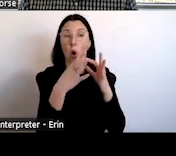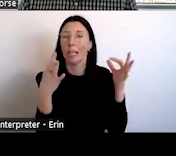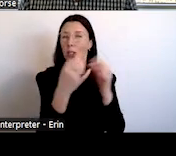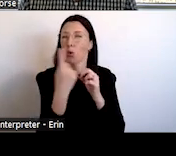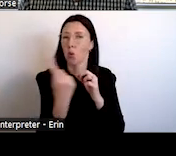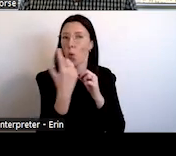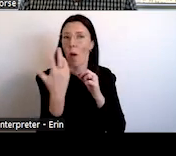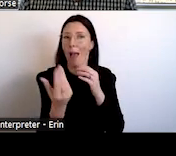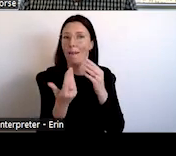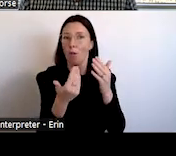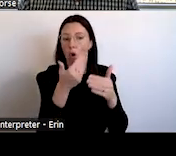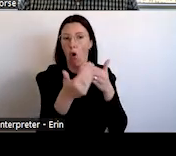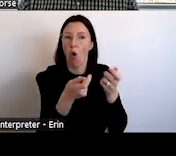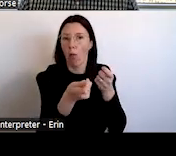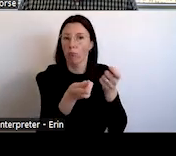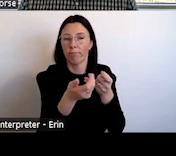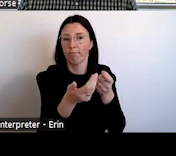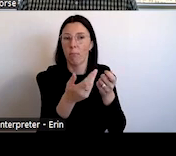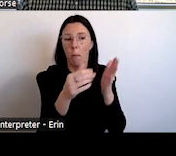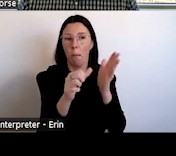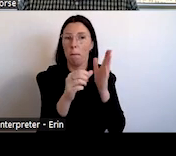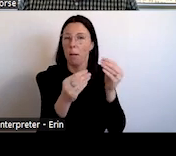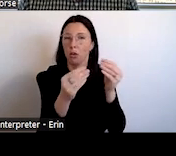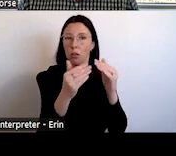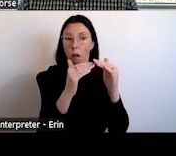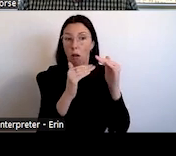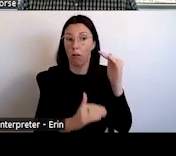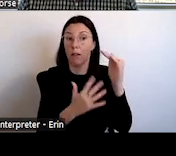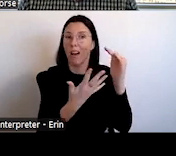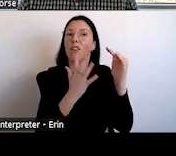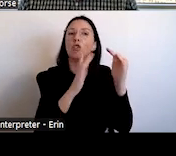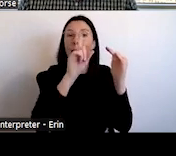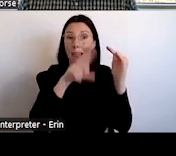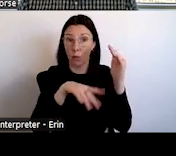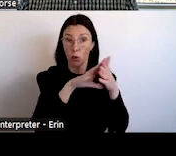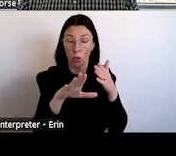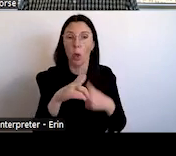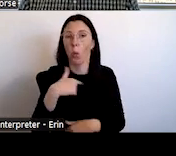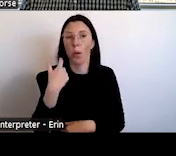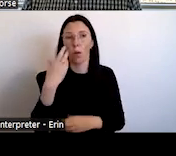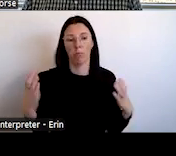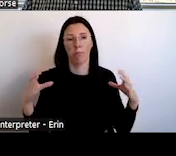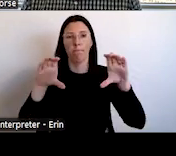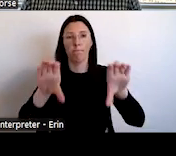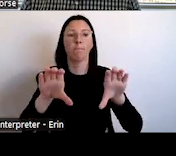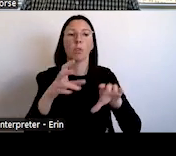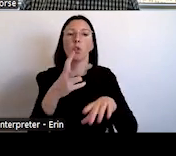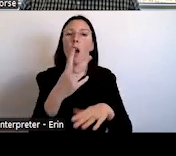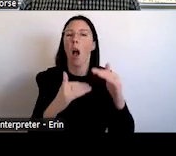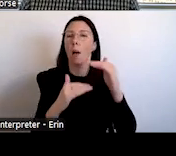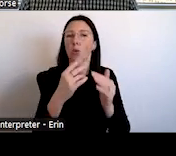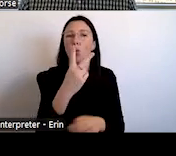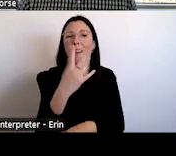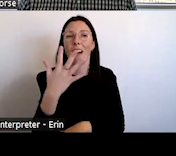under $500,000. And we will match up to $25,000. The second stream is for organisations that